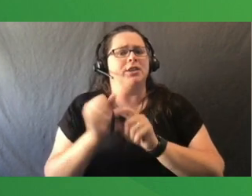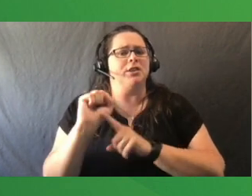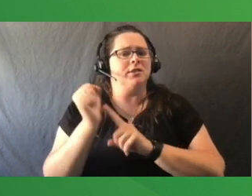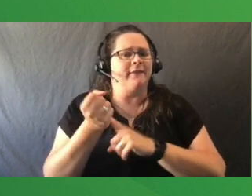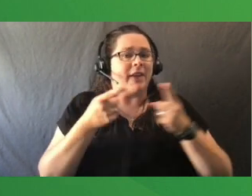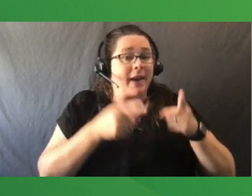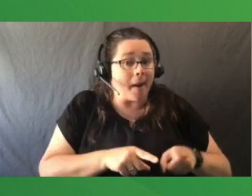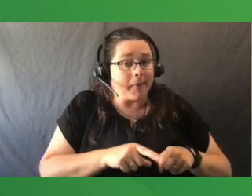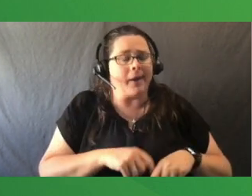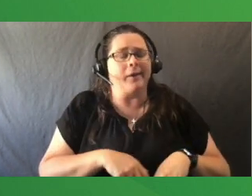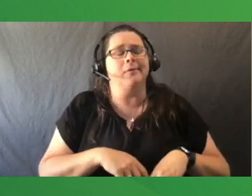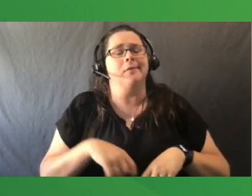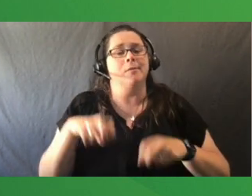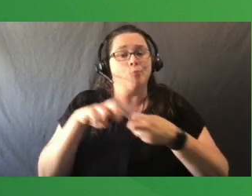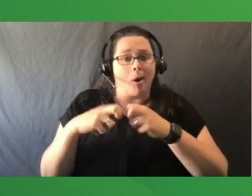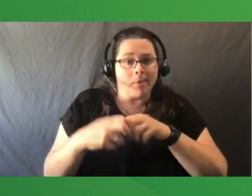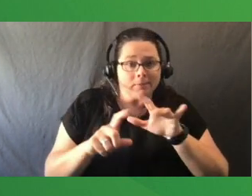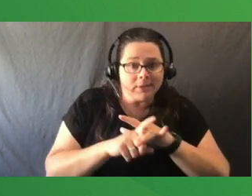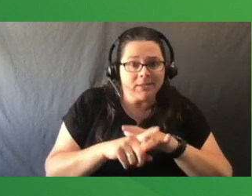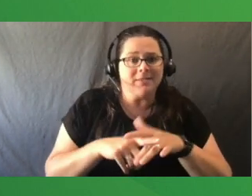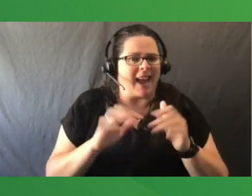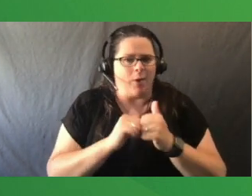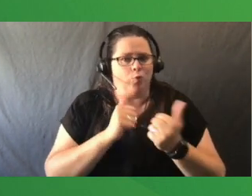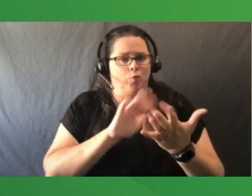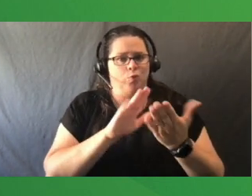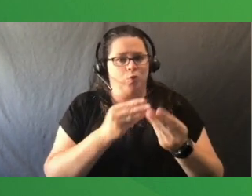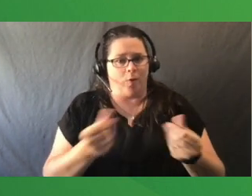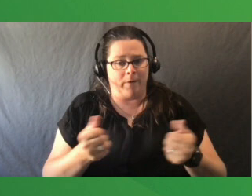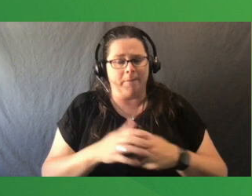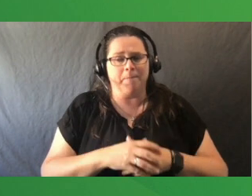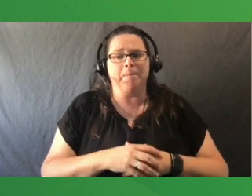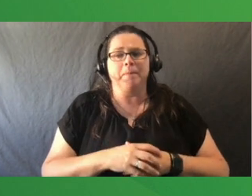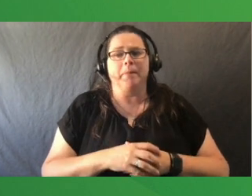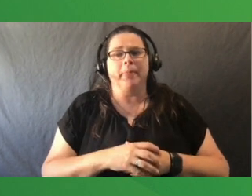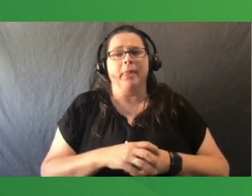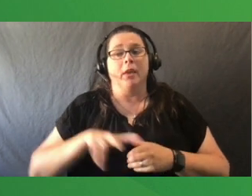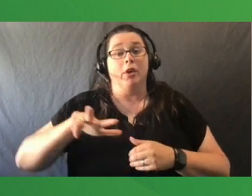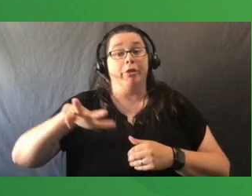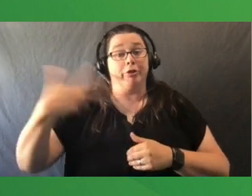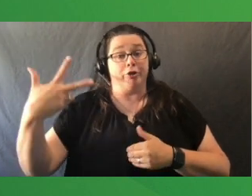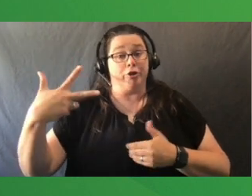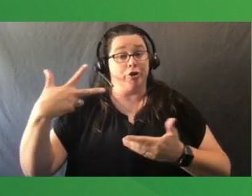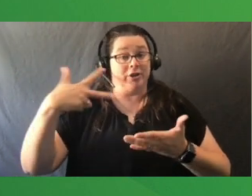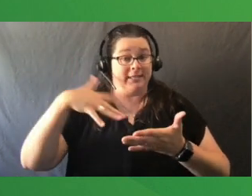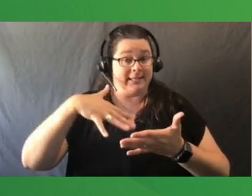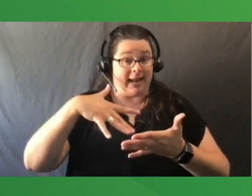And going back to the third study that Holly mentioned about not a lot of teachers having